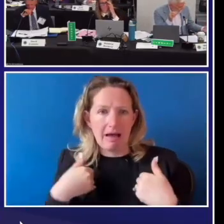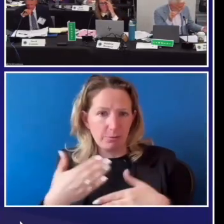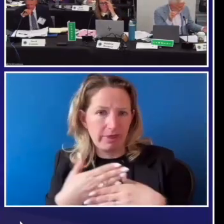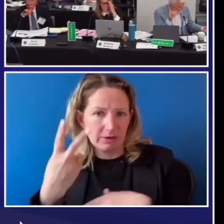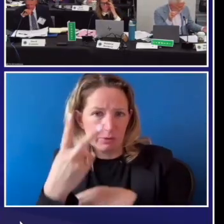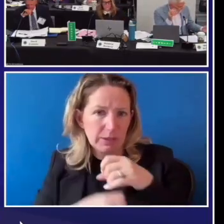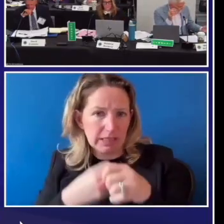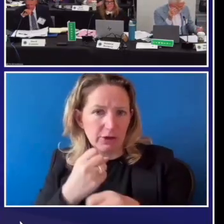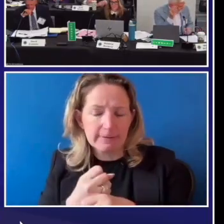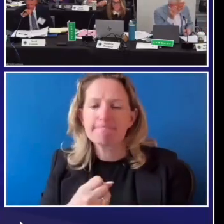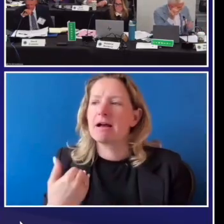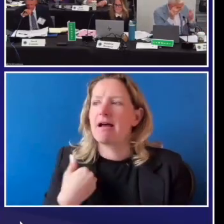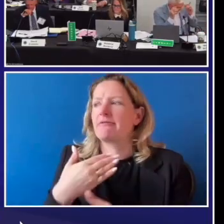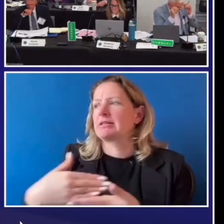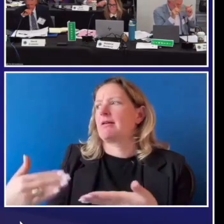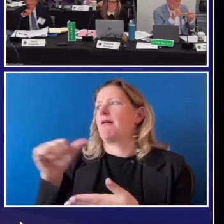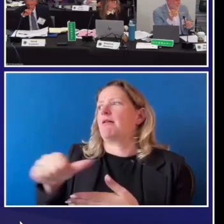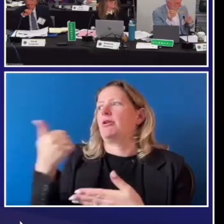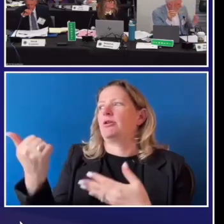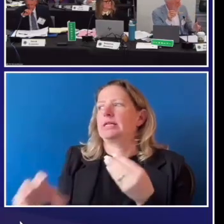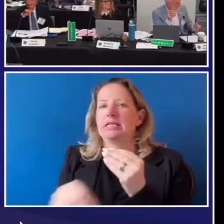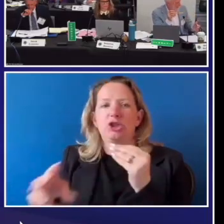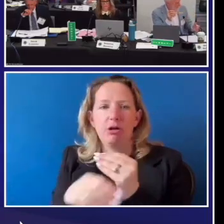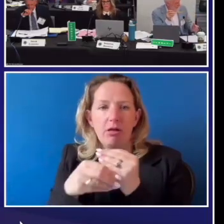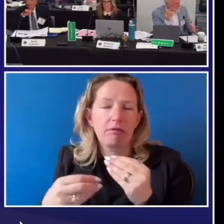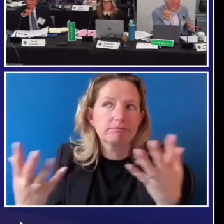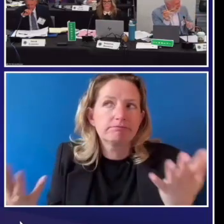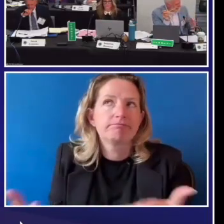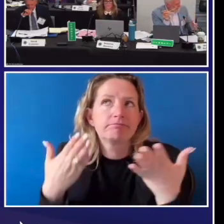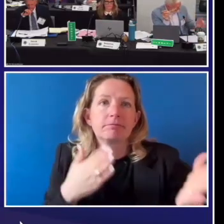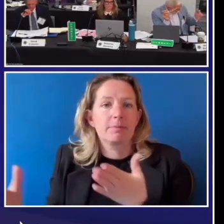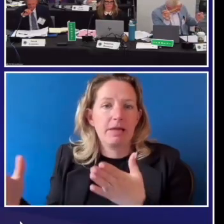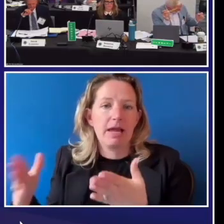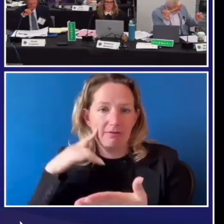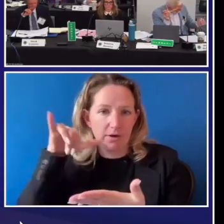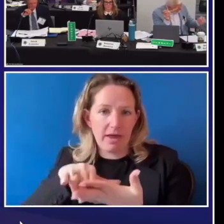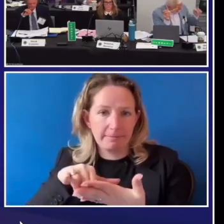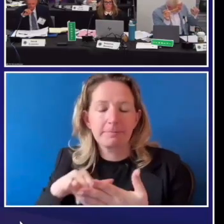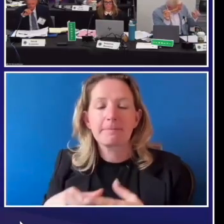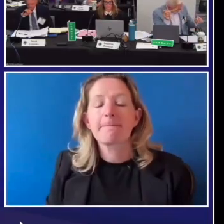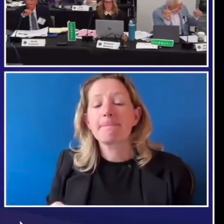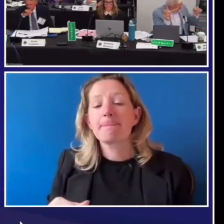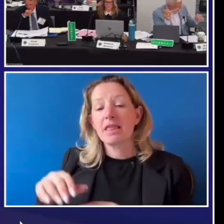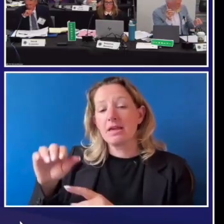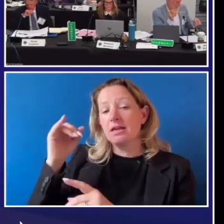And then I guess what I'm what I'm really trying to get to is the agency ceases to be recognized.